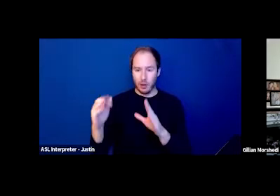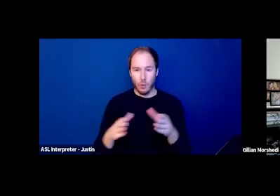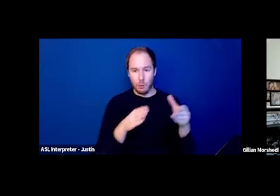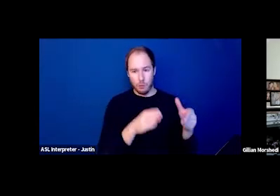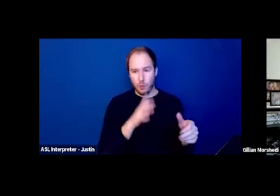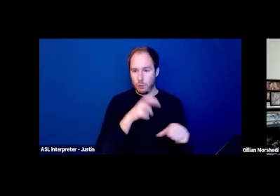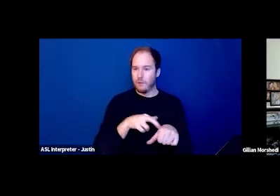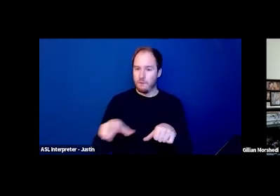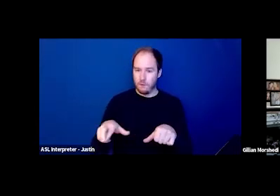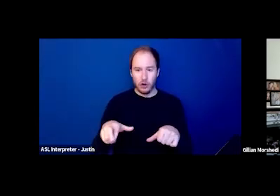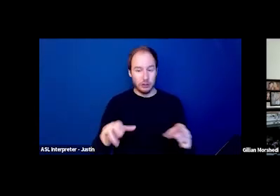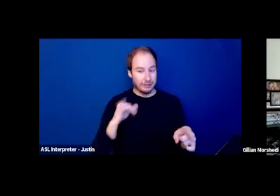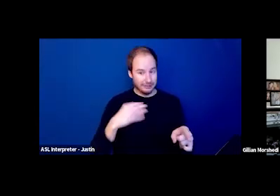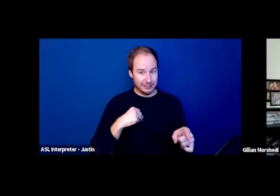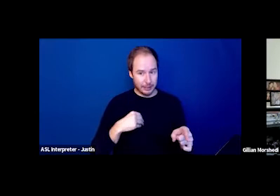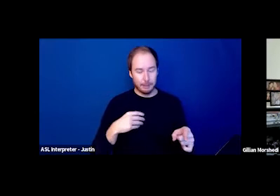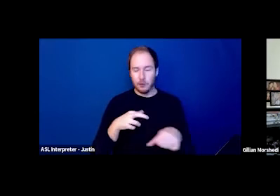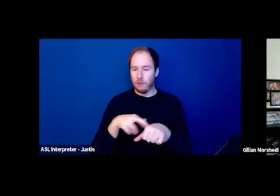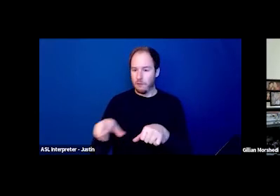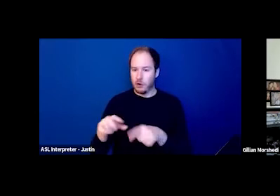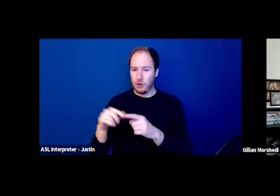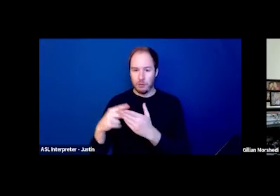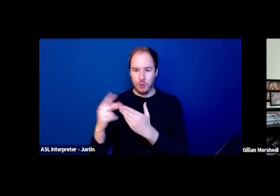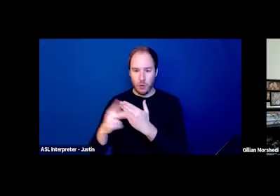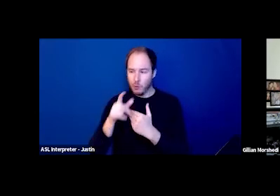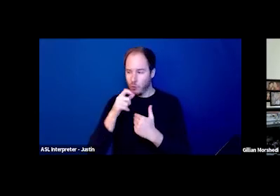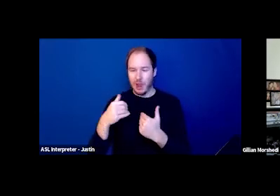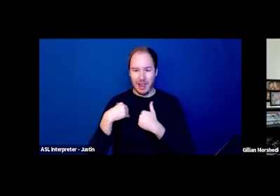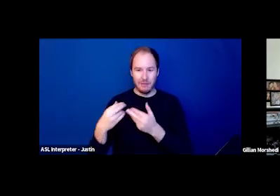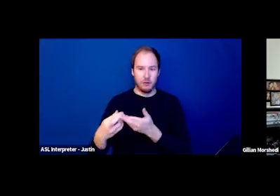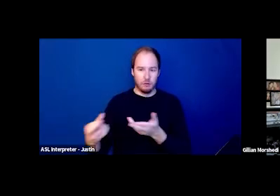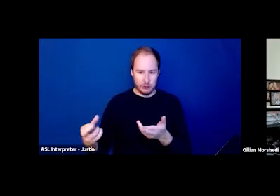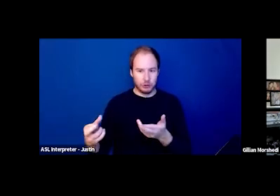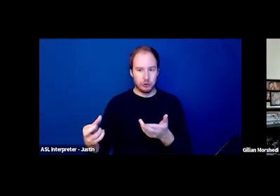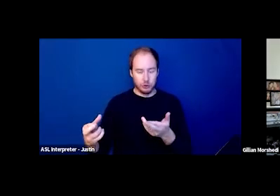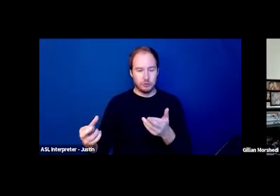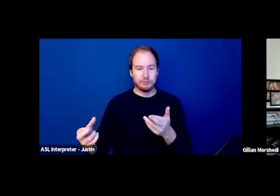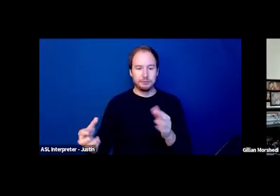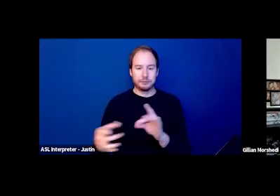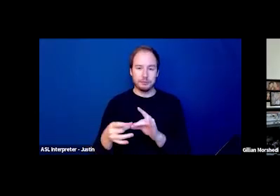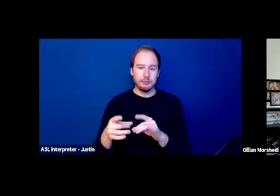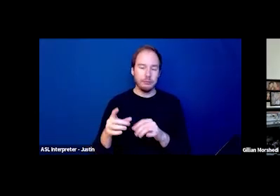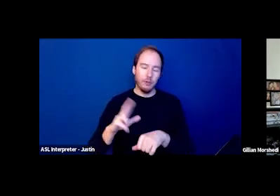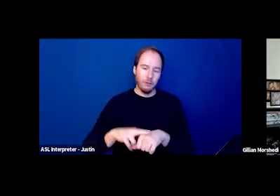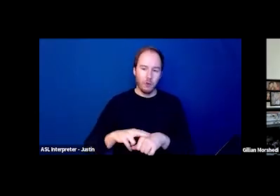and have accepted a resource are referred to the program that has that resource in hand, which of course requires, you know,